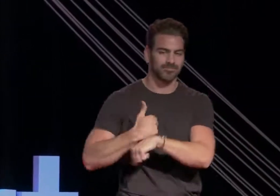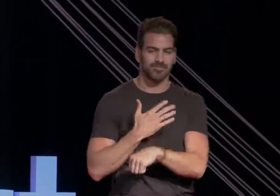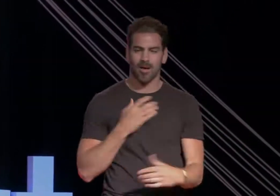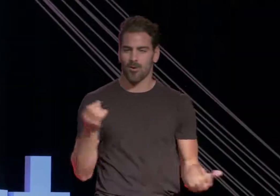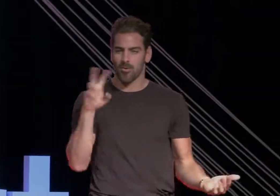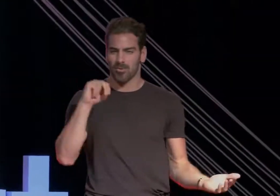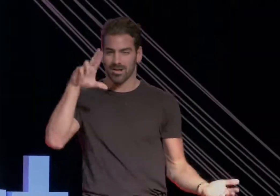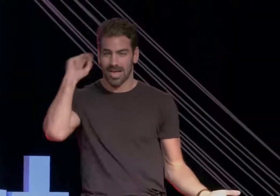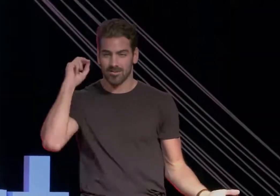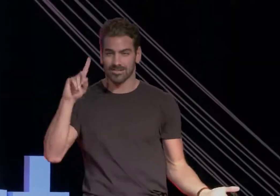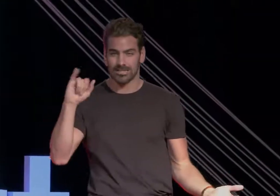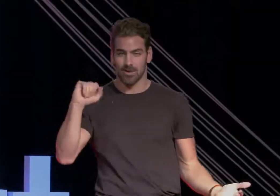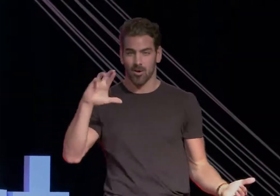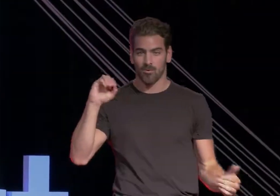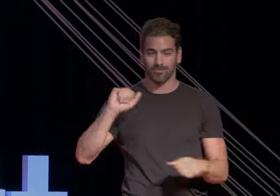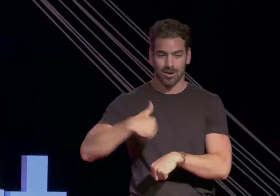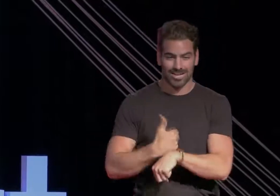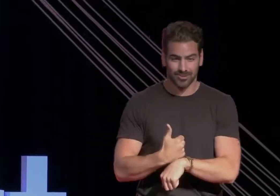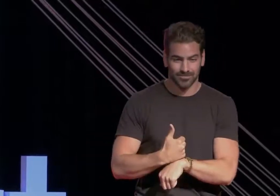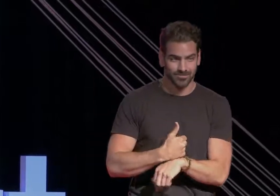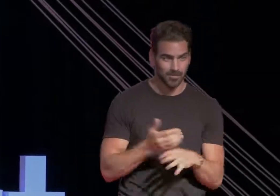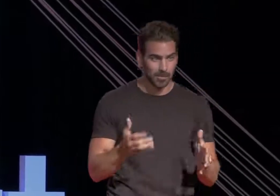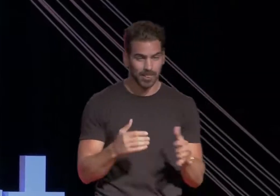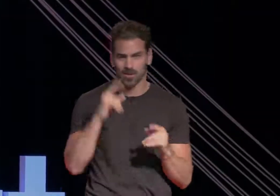i got to work in setting up my own foundation the nile demarco foundation